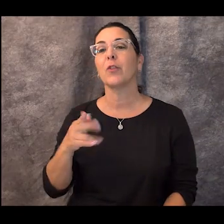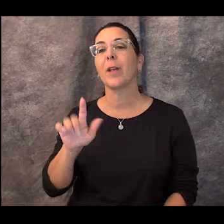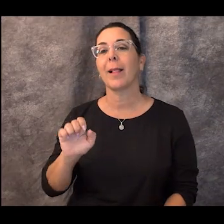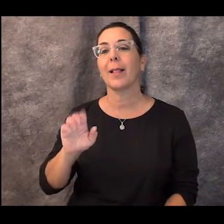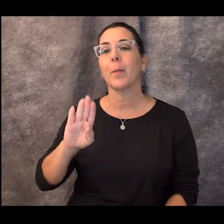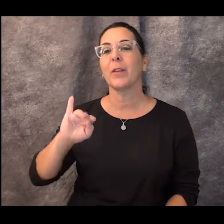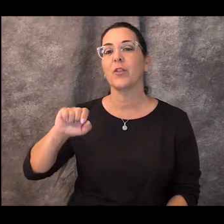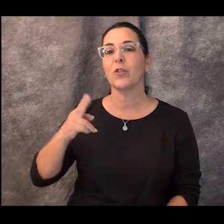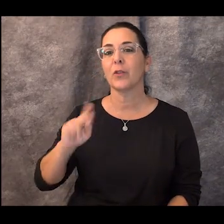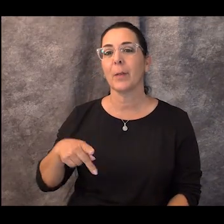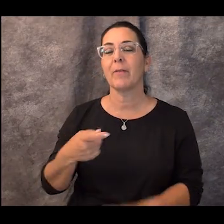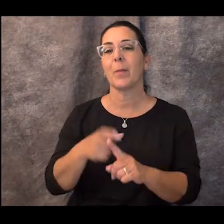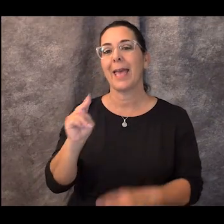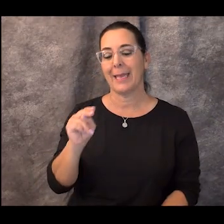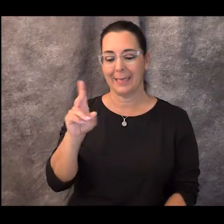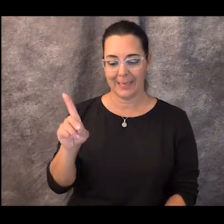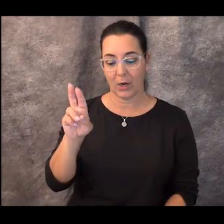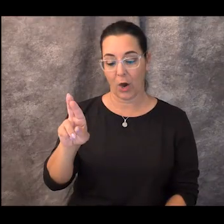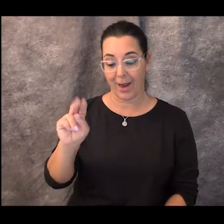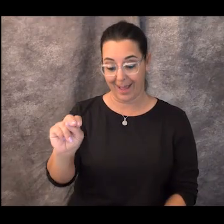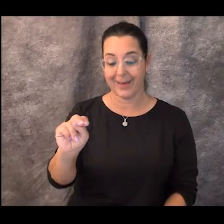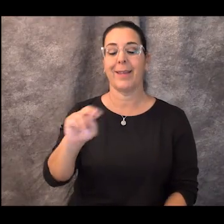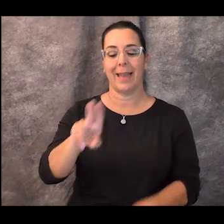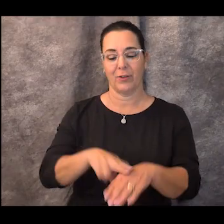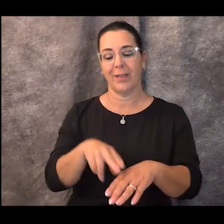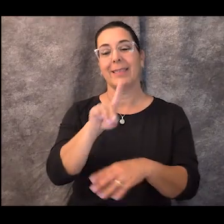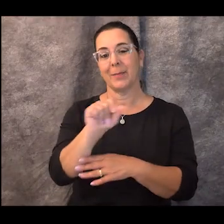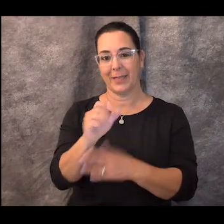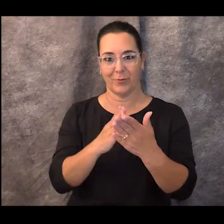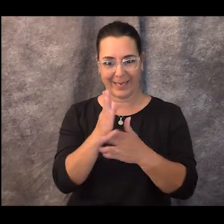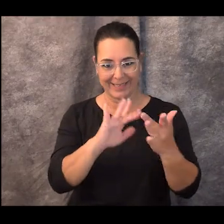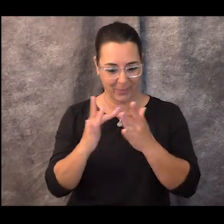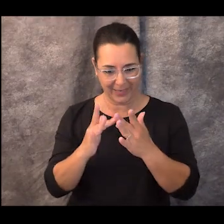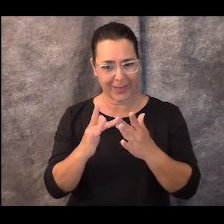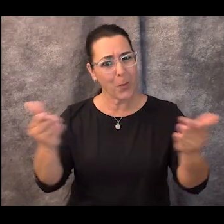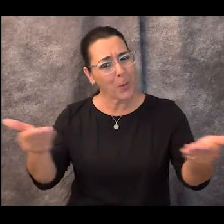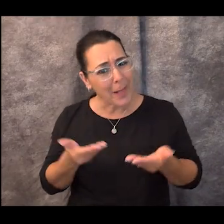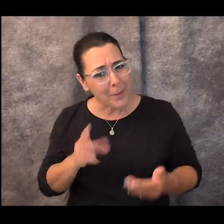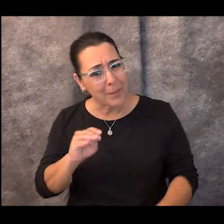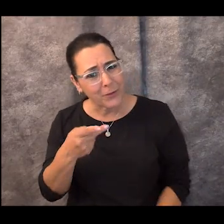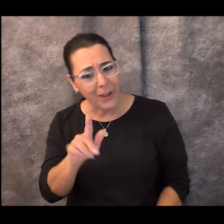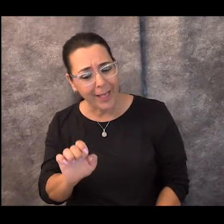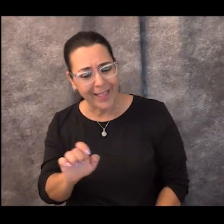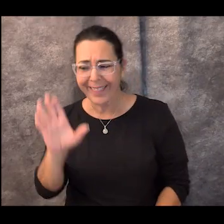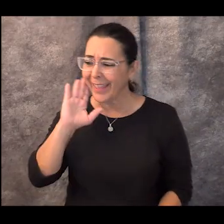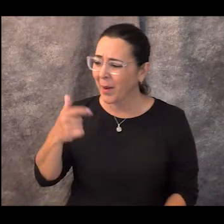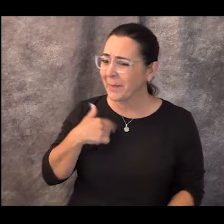the National Disability Rights Network. Welcome, Michelle. (Michelle Bishop) Eric, thank you for having me. I'm so excited to be here today.